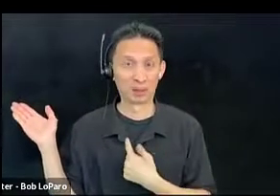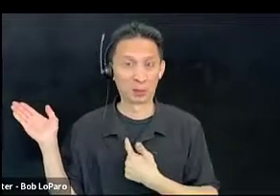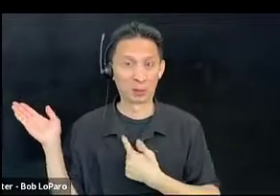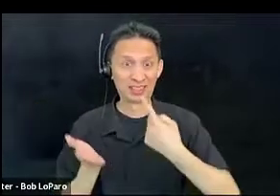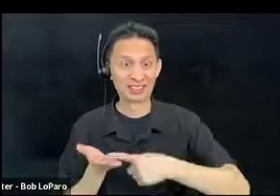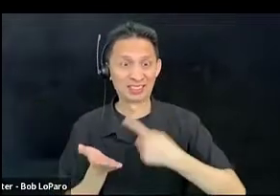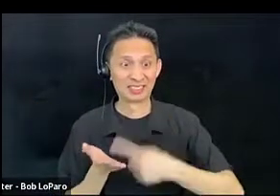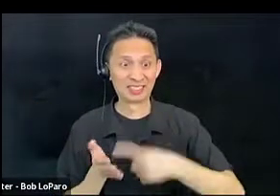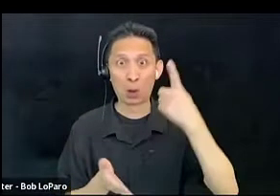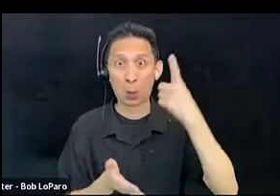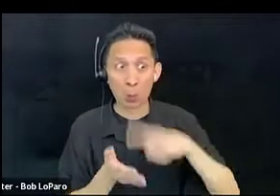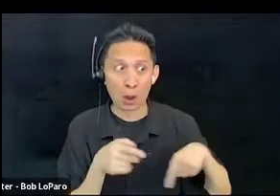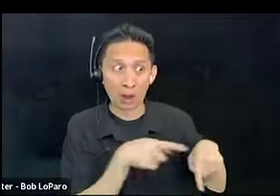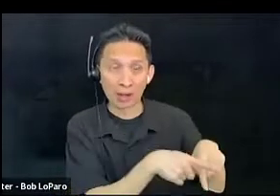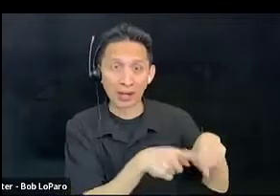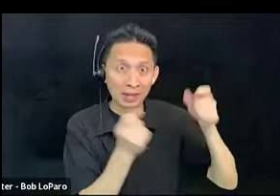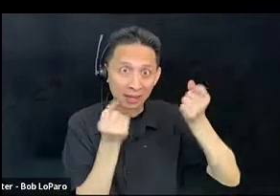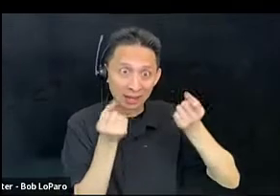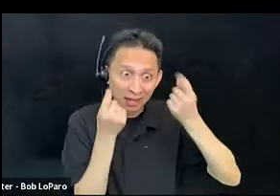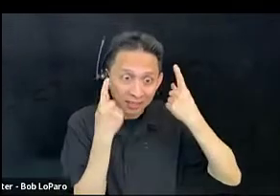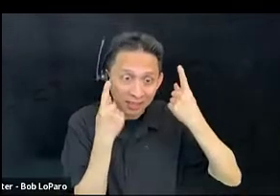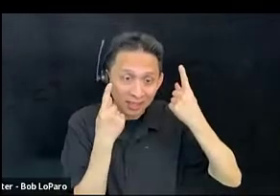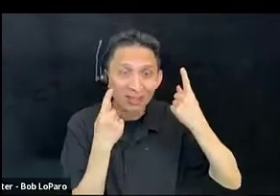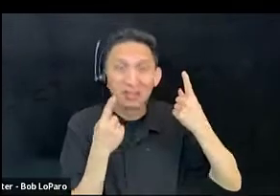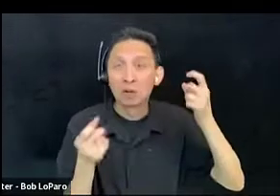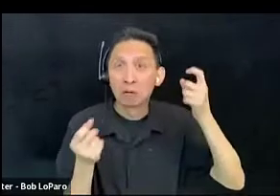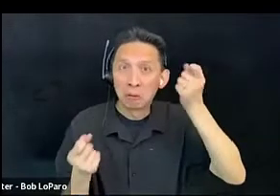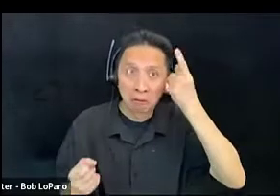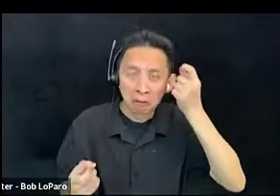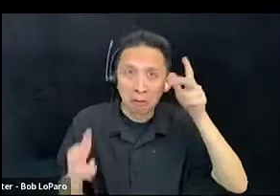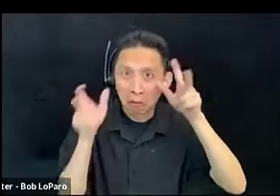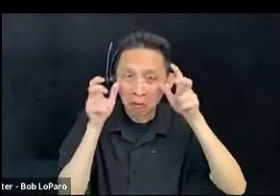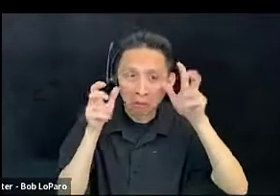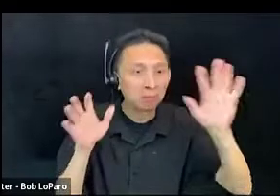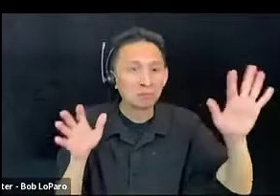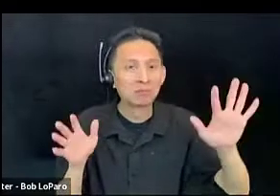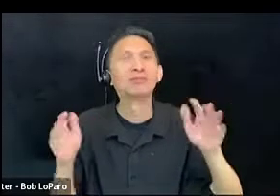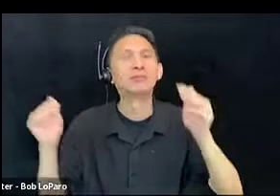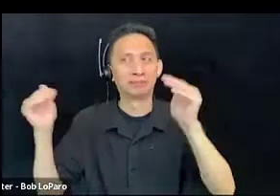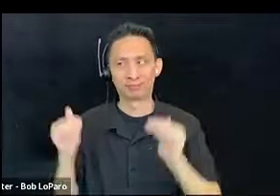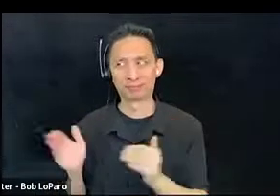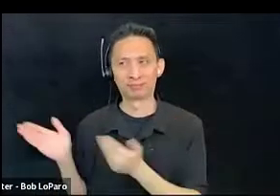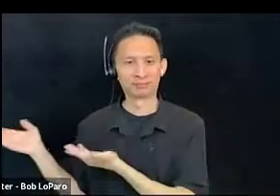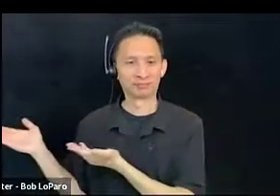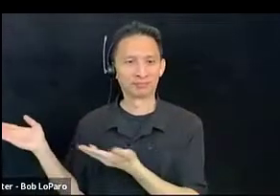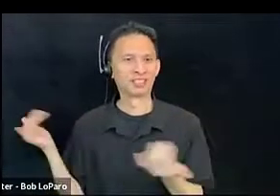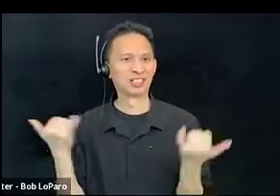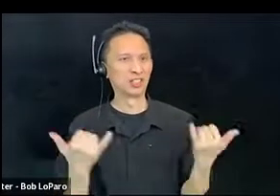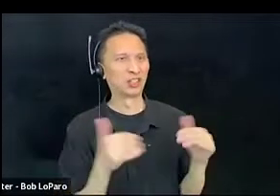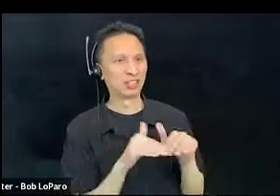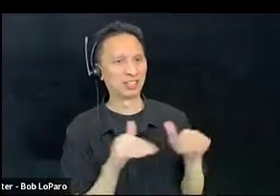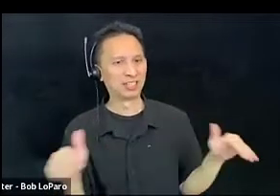expressive communication here. And modifications, the adaptations are ones primarily made to expressive modes.